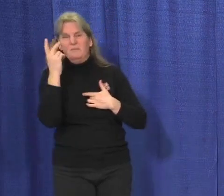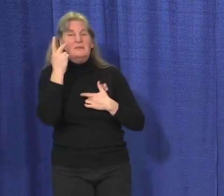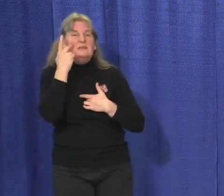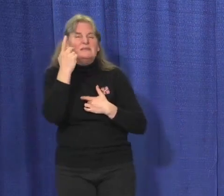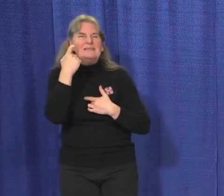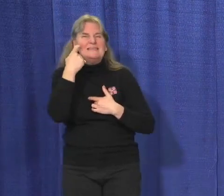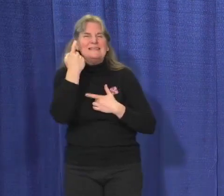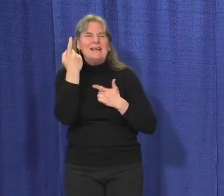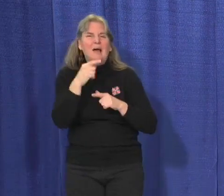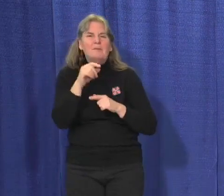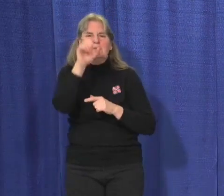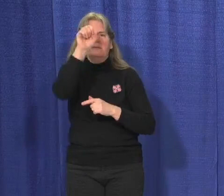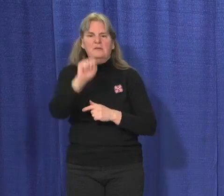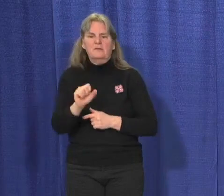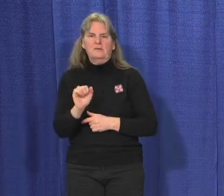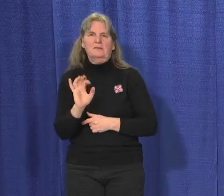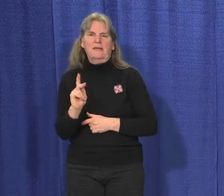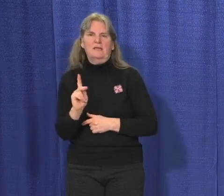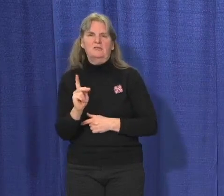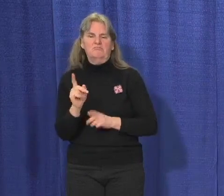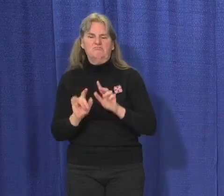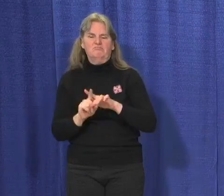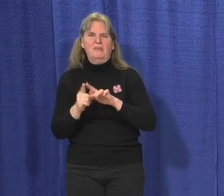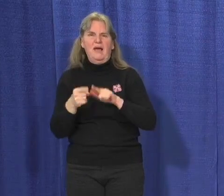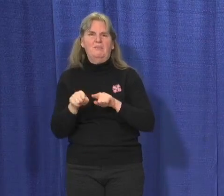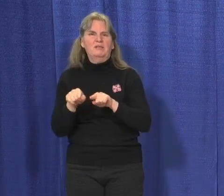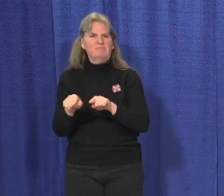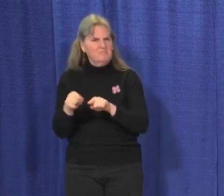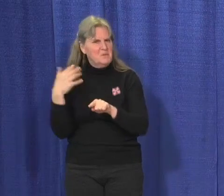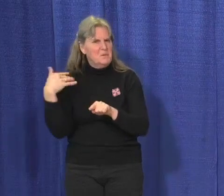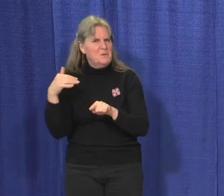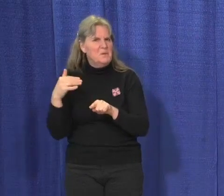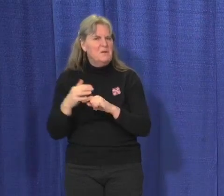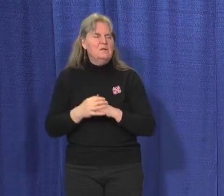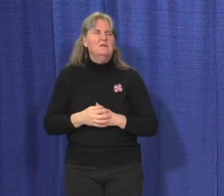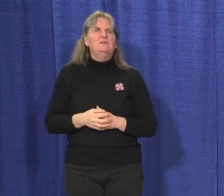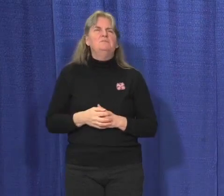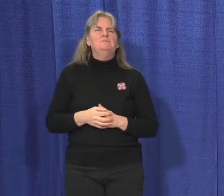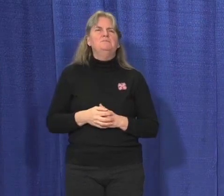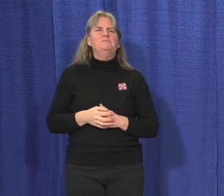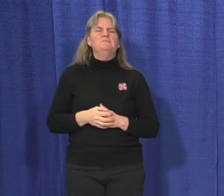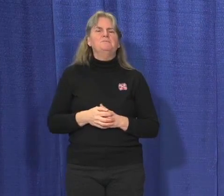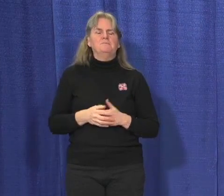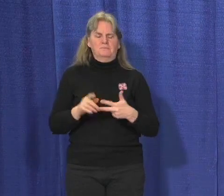in other parts of the country.